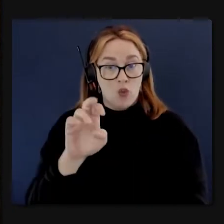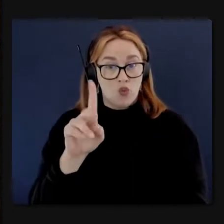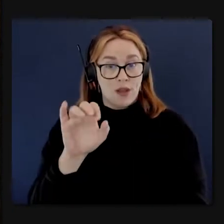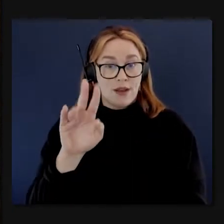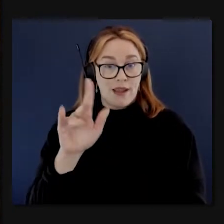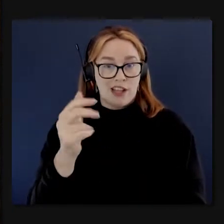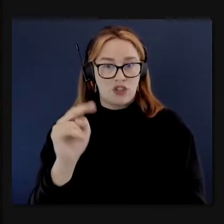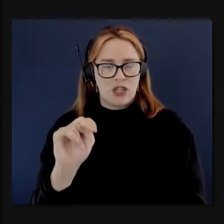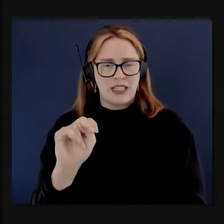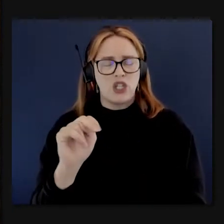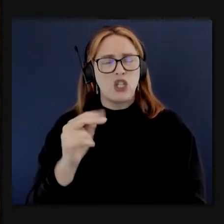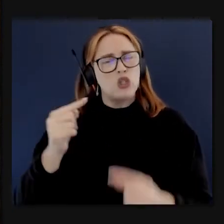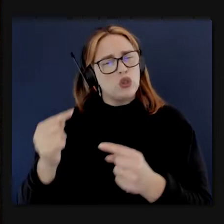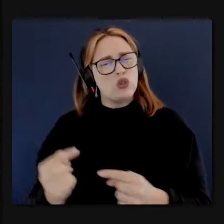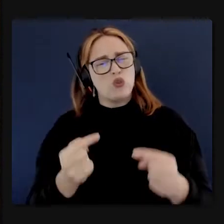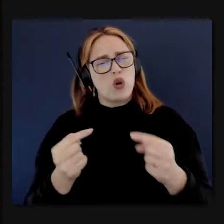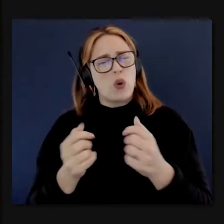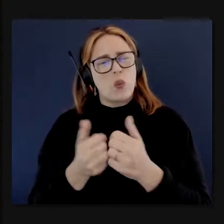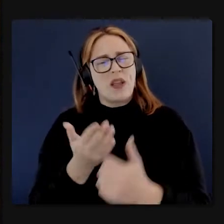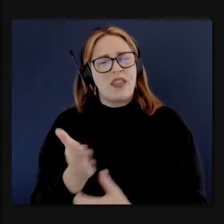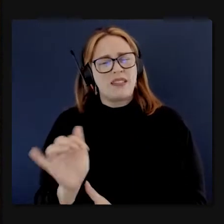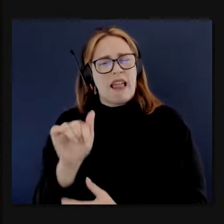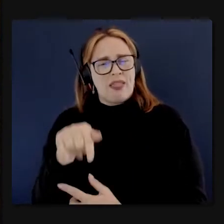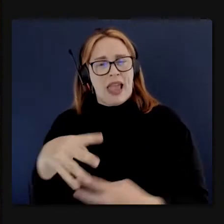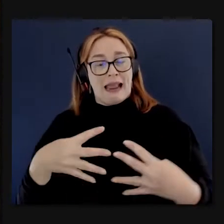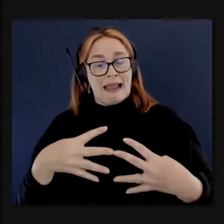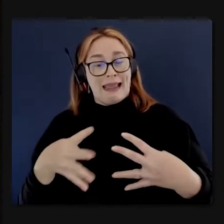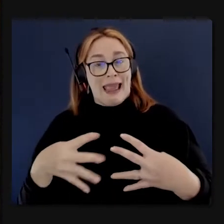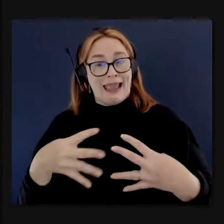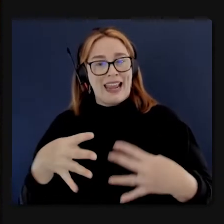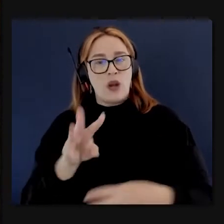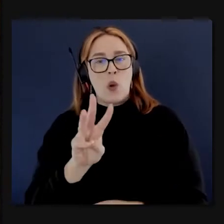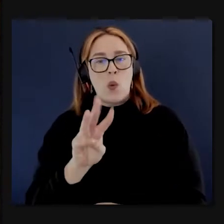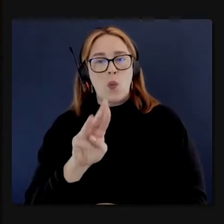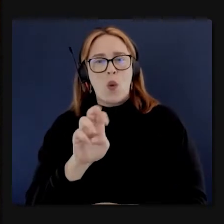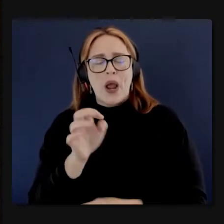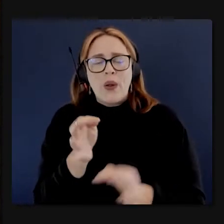like this gate fence, wires and other types of thin objects.